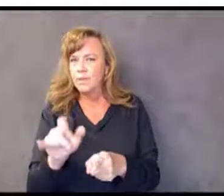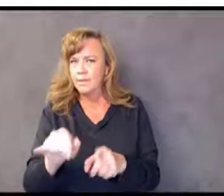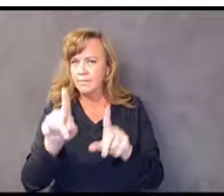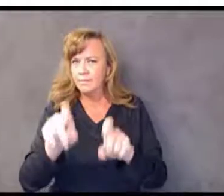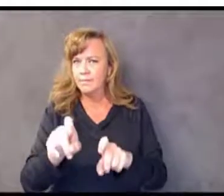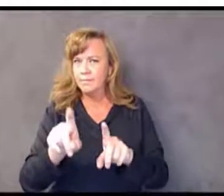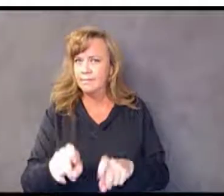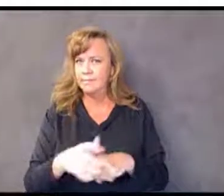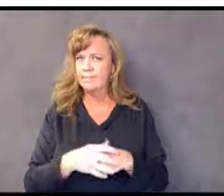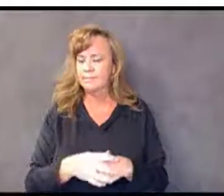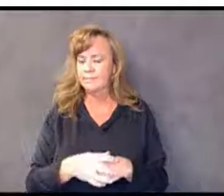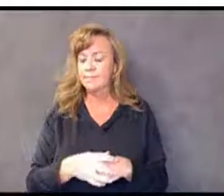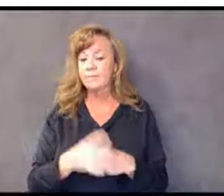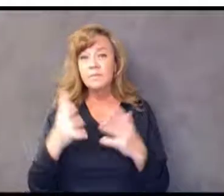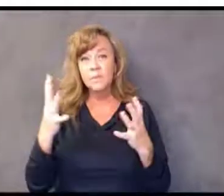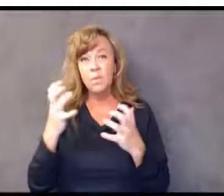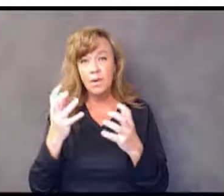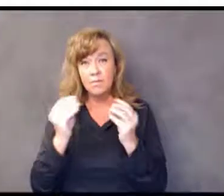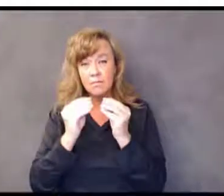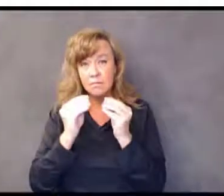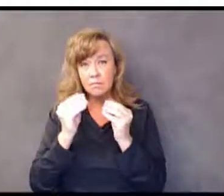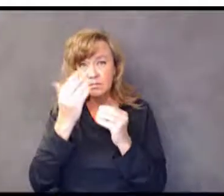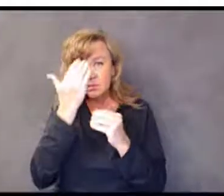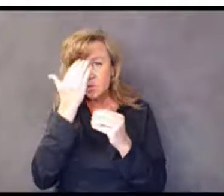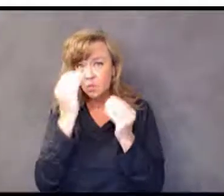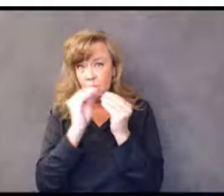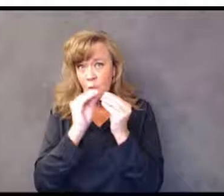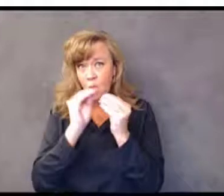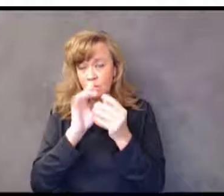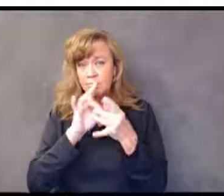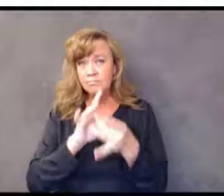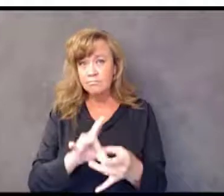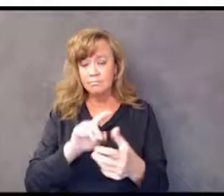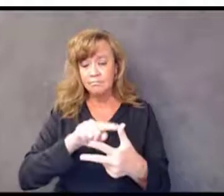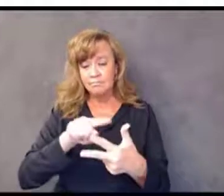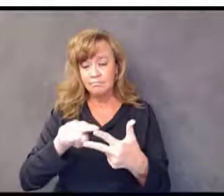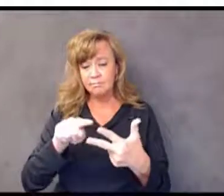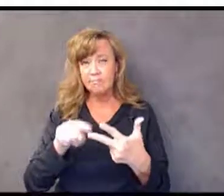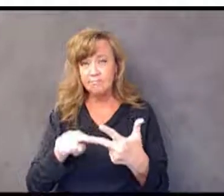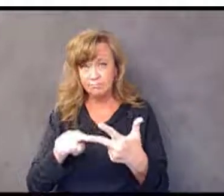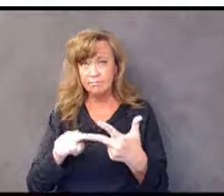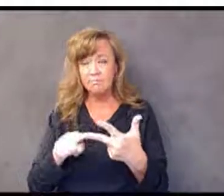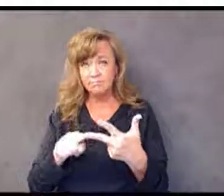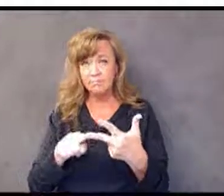To learn more about universal tools, designated supports, and accommodations for the IRI,